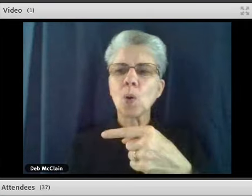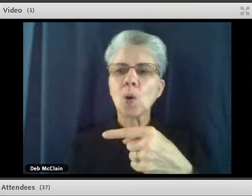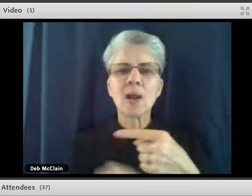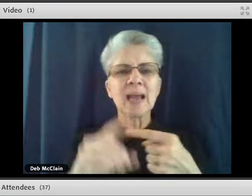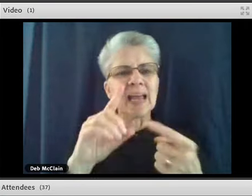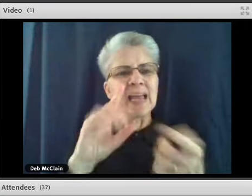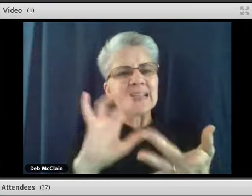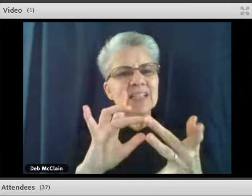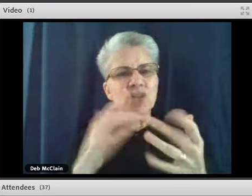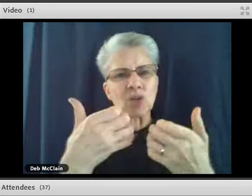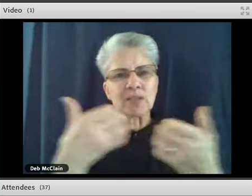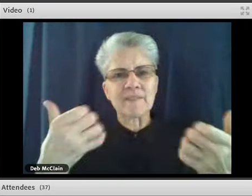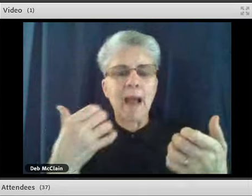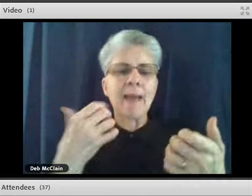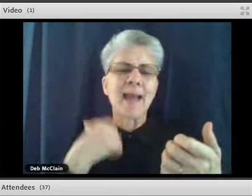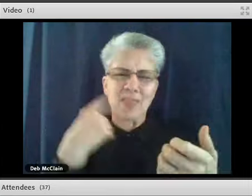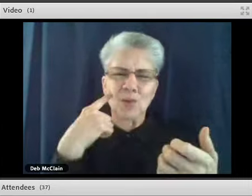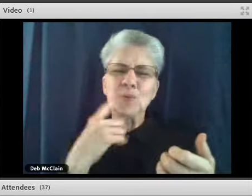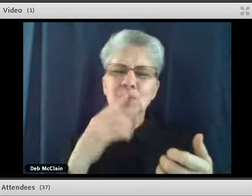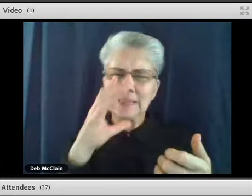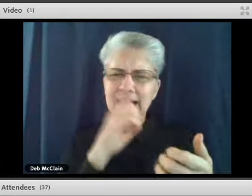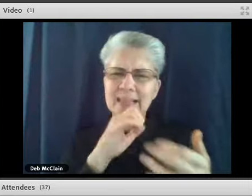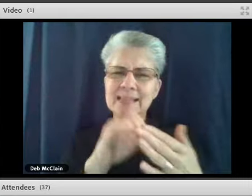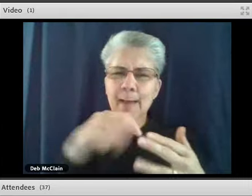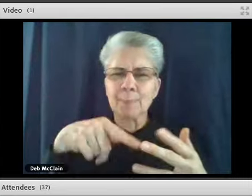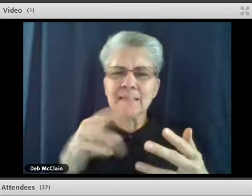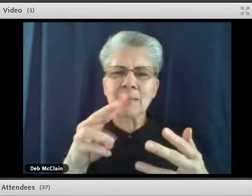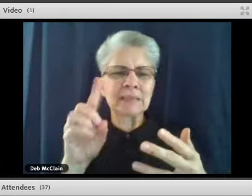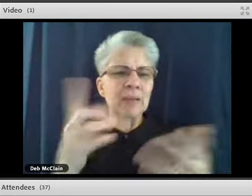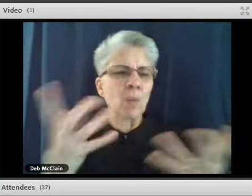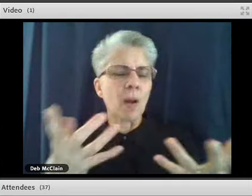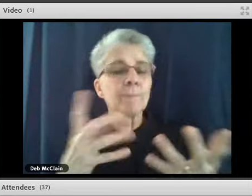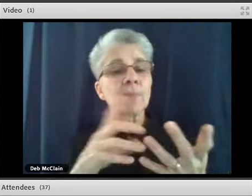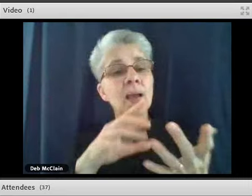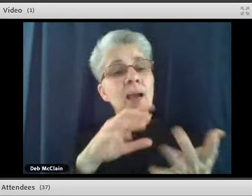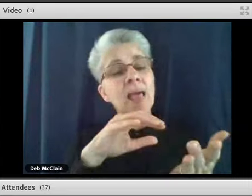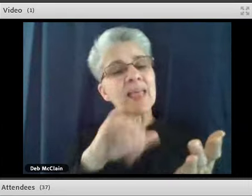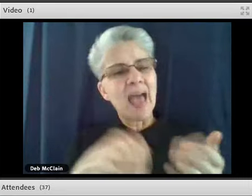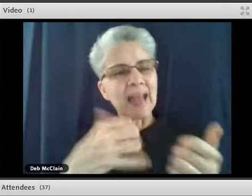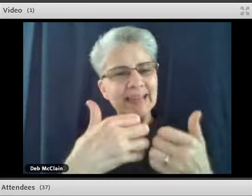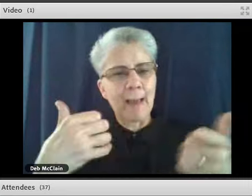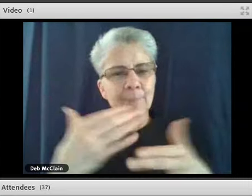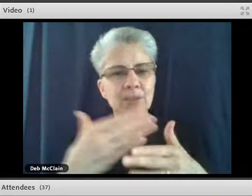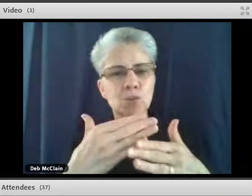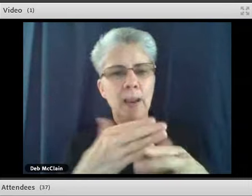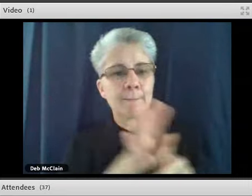So, I'm going to talk about -- a little bit about the digital divide. And I think you can kind of guess what this is. But I just want to spell it out for you.